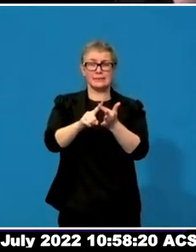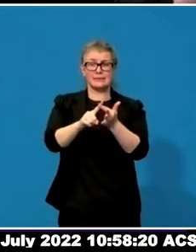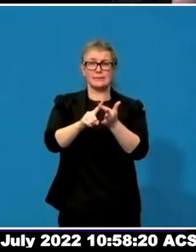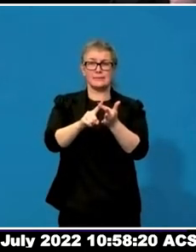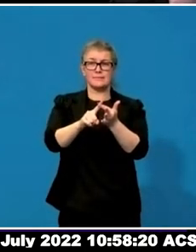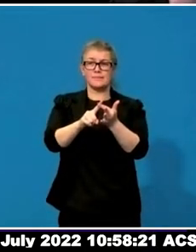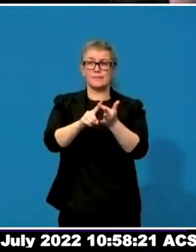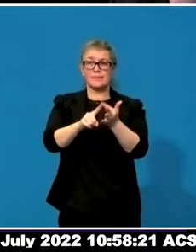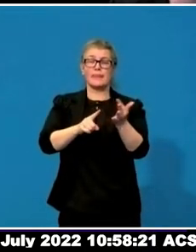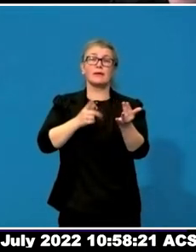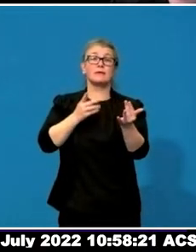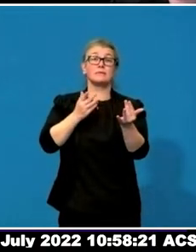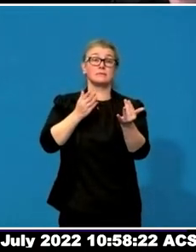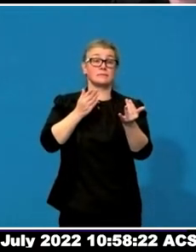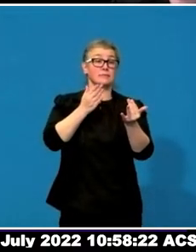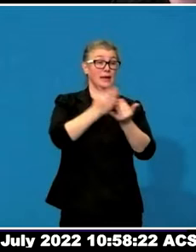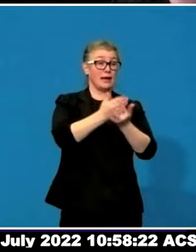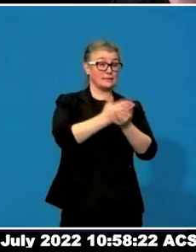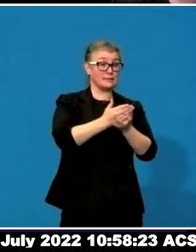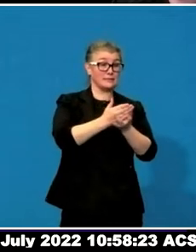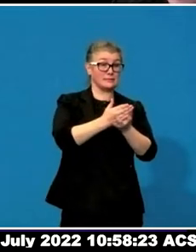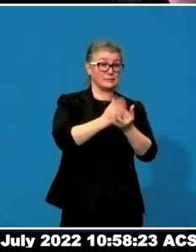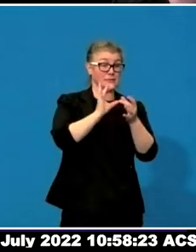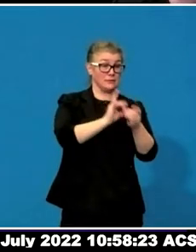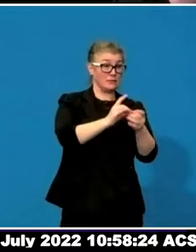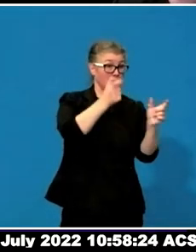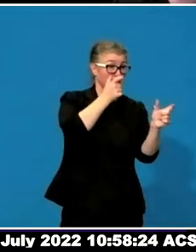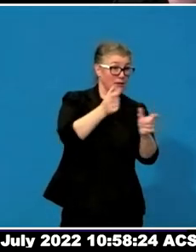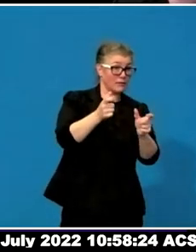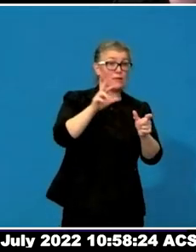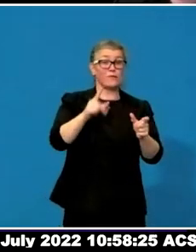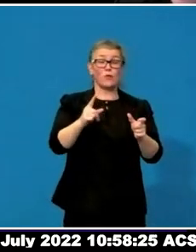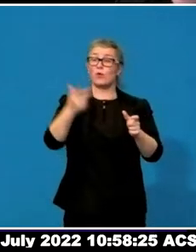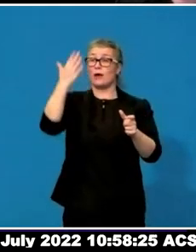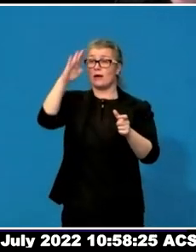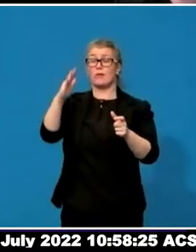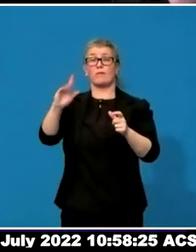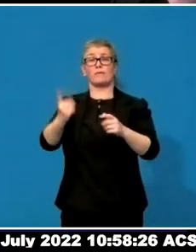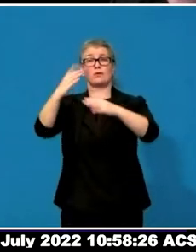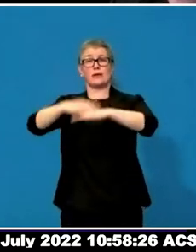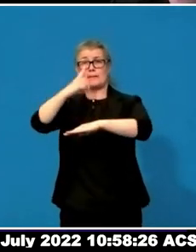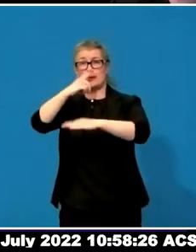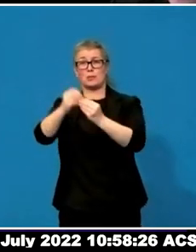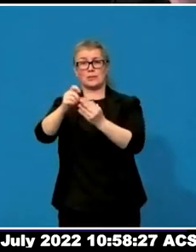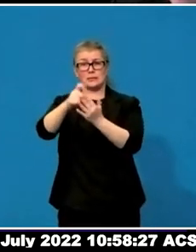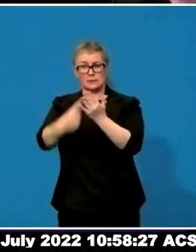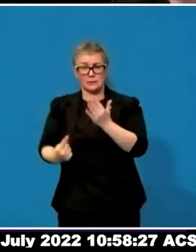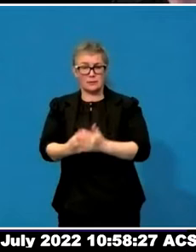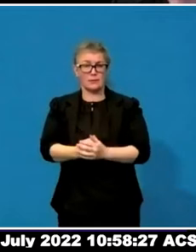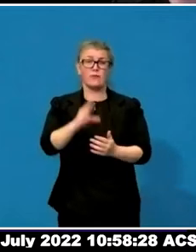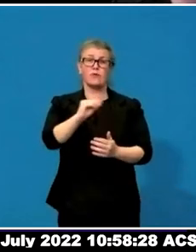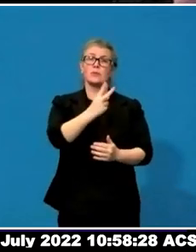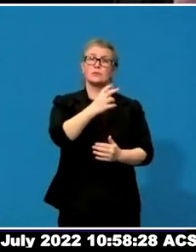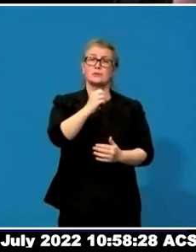joint guardian for 454 adult First Nations people with disability, and 2003 of these are